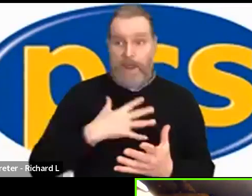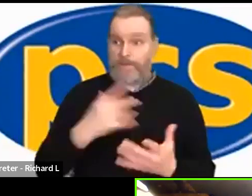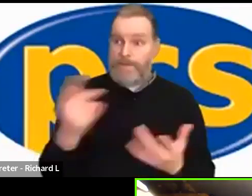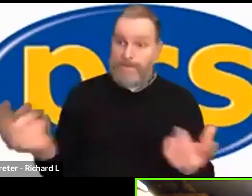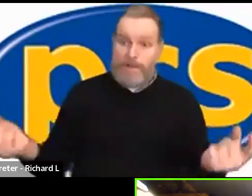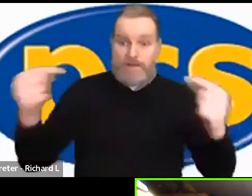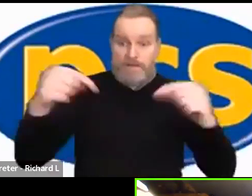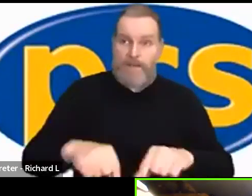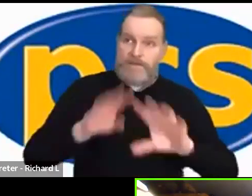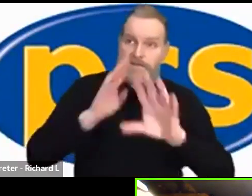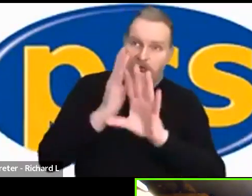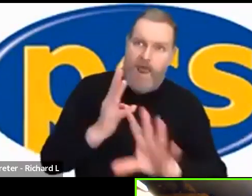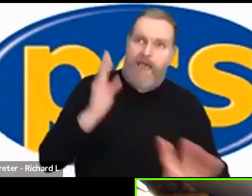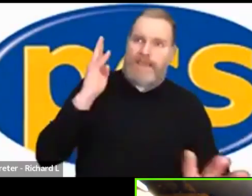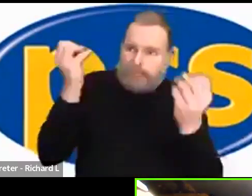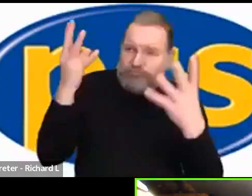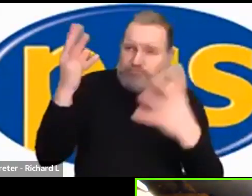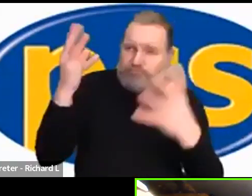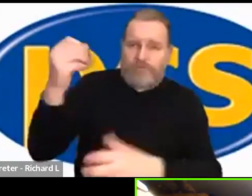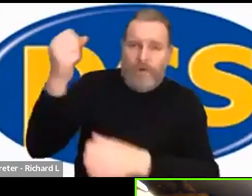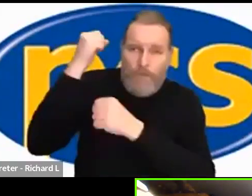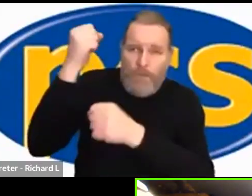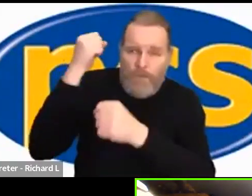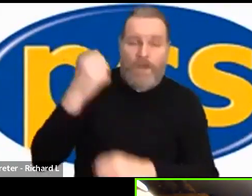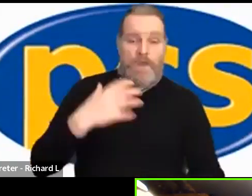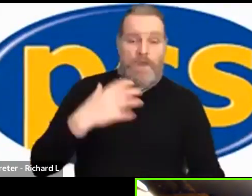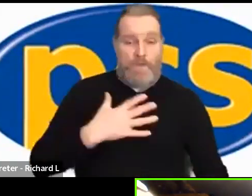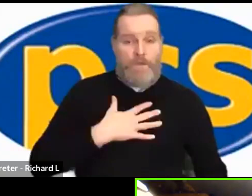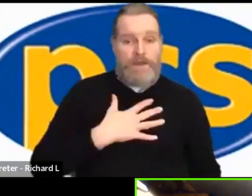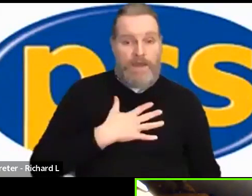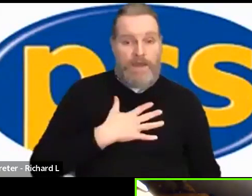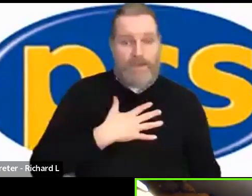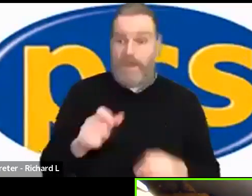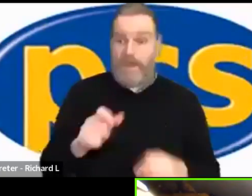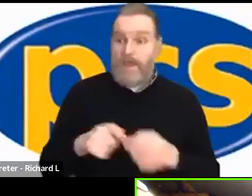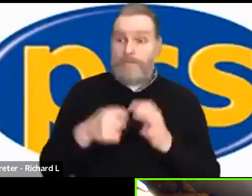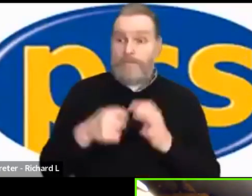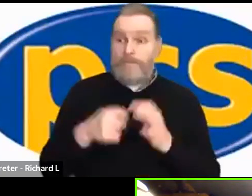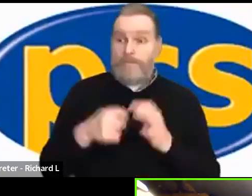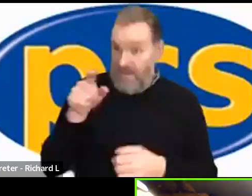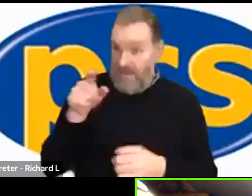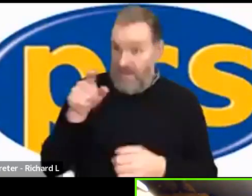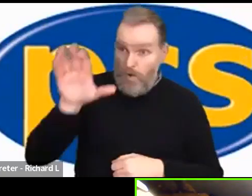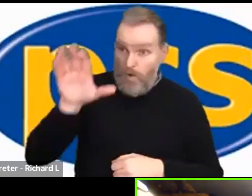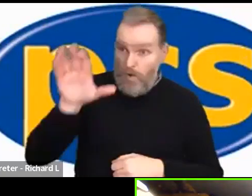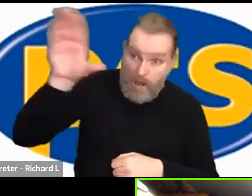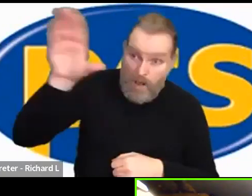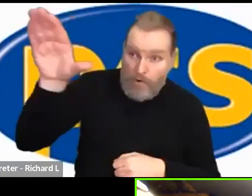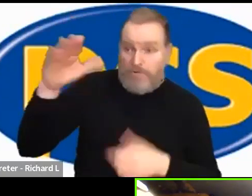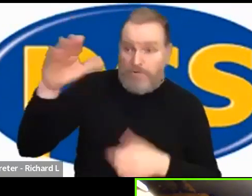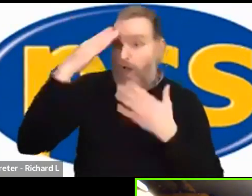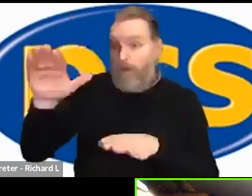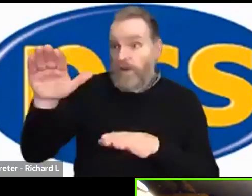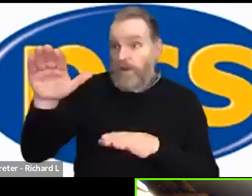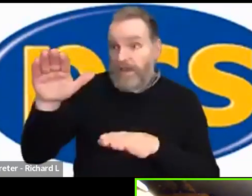encourage people to attend picket lines if they're able to ticket lines if they're able to do so in the ttend picket lines if they're able to do so and they're available in their area. But if you are if you are in the country, and